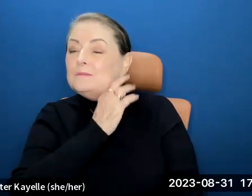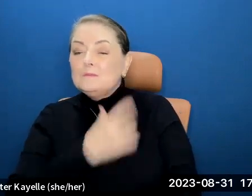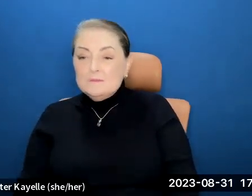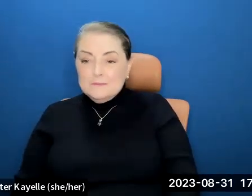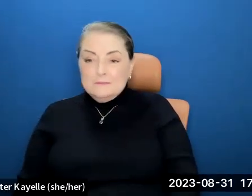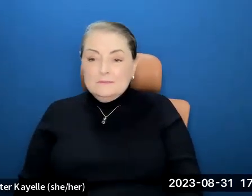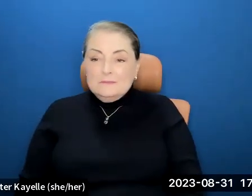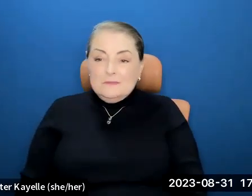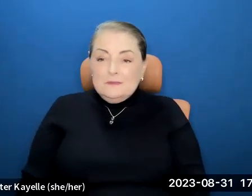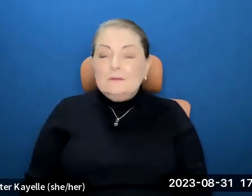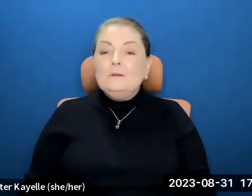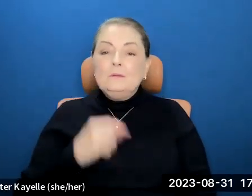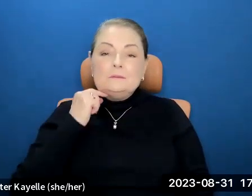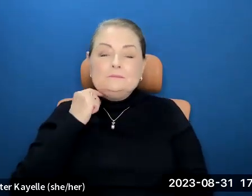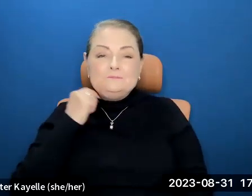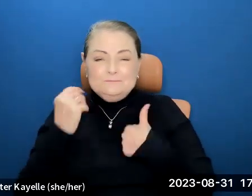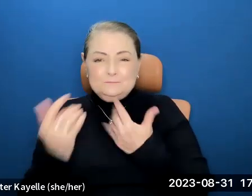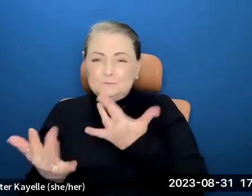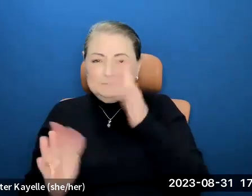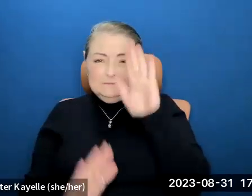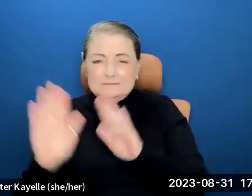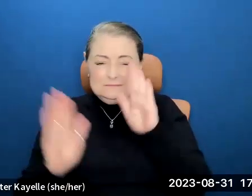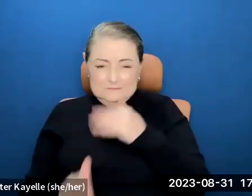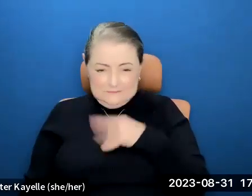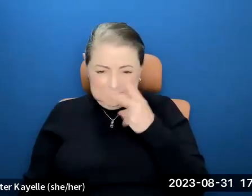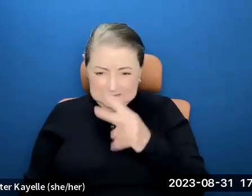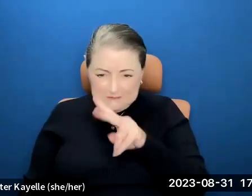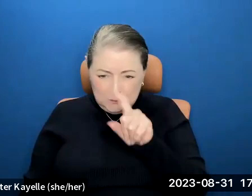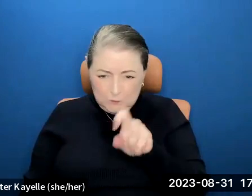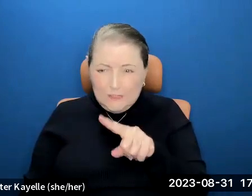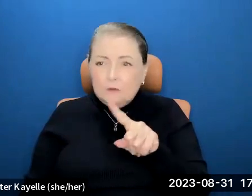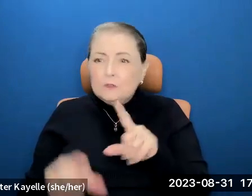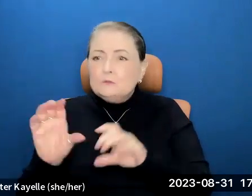uh While I'm Waiting For Hands to go up I do see a question in the chat are you